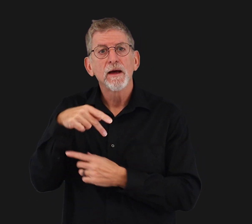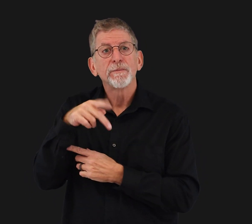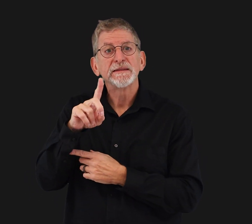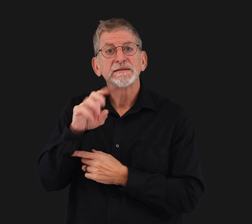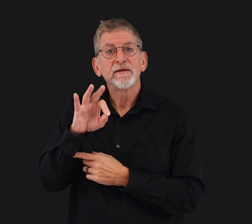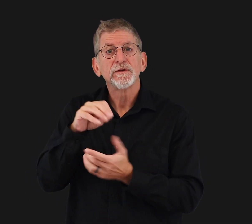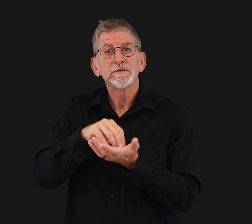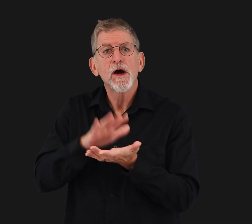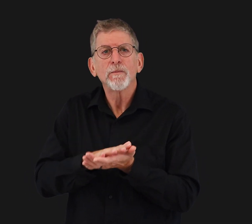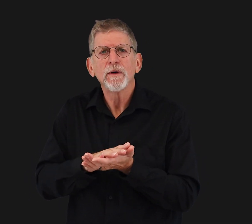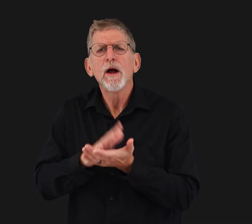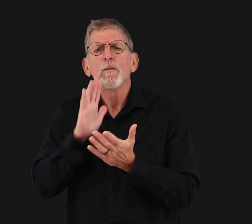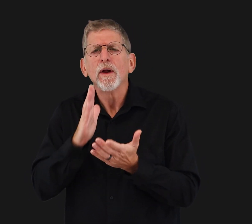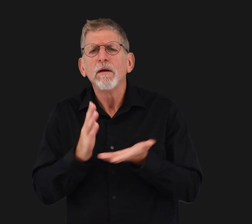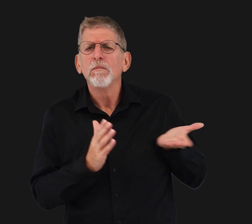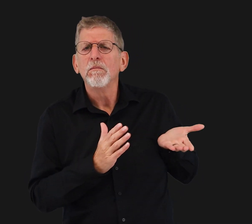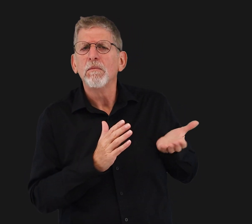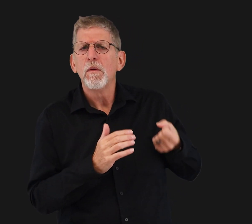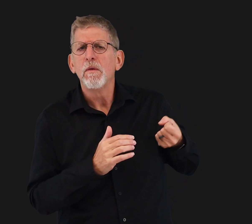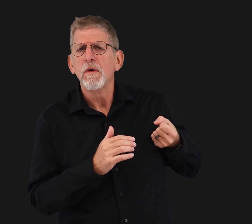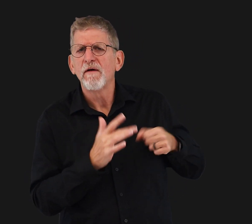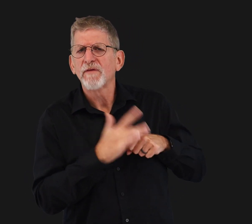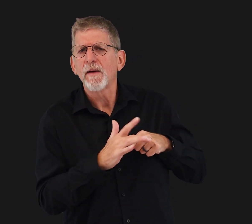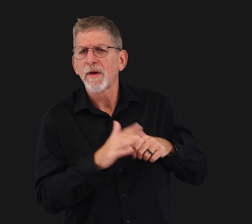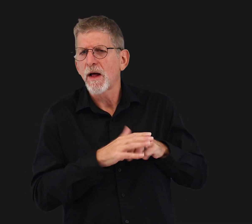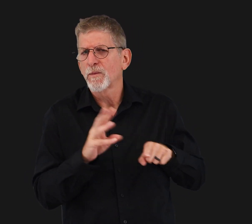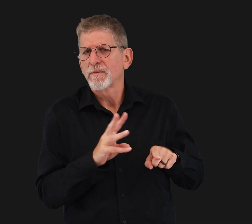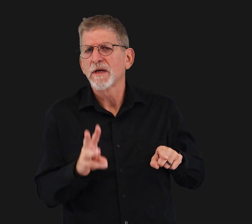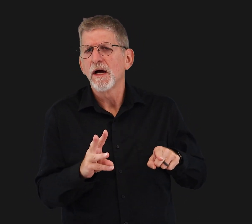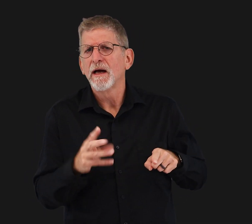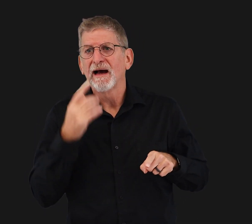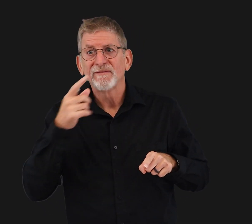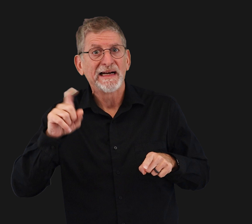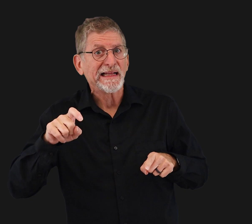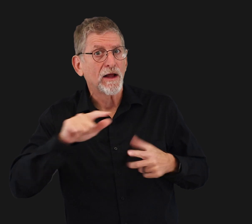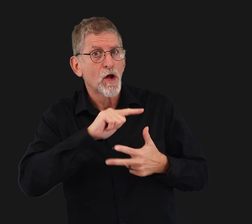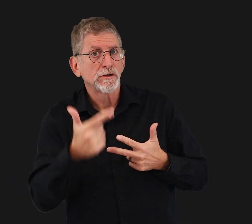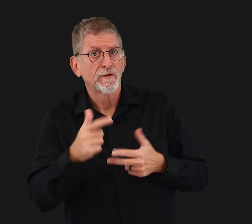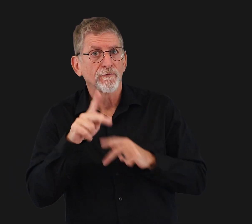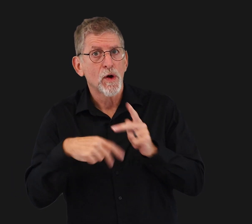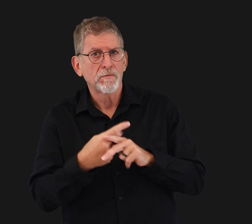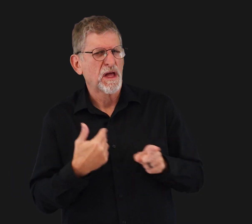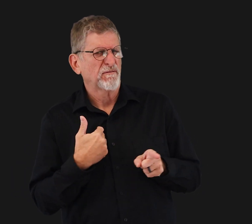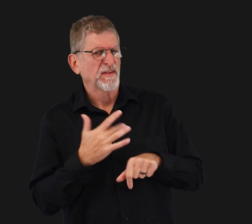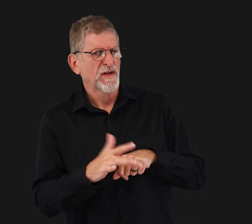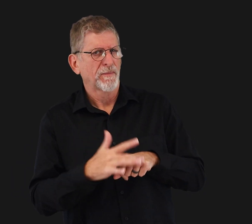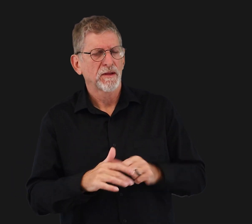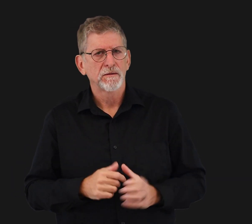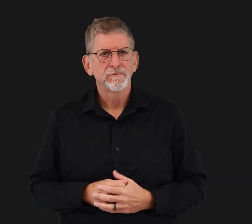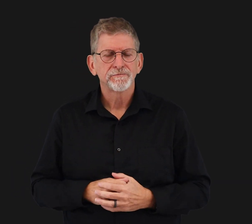PDF documents will remain available on the website as an alternative format.